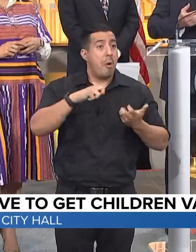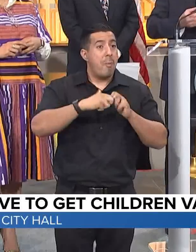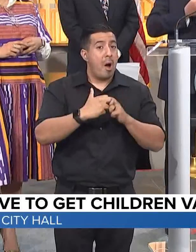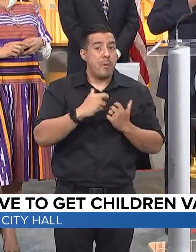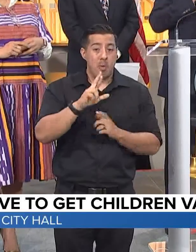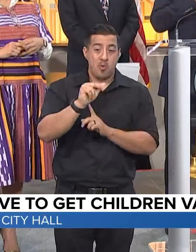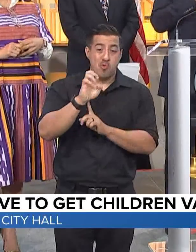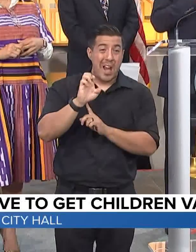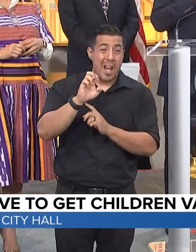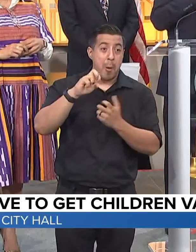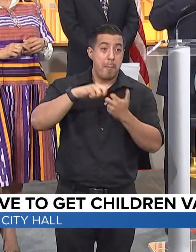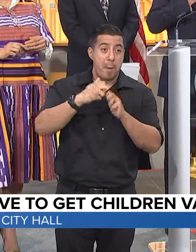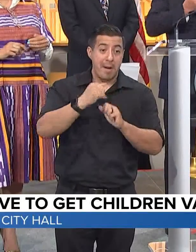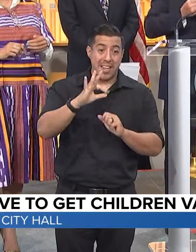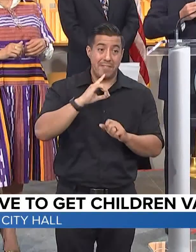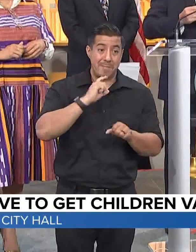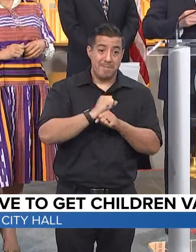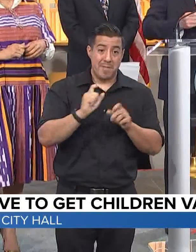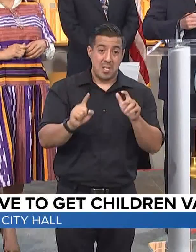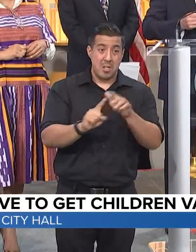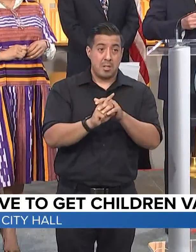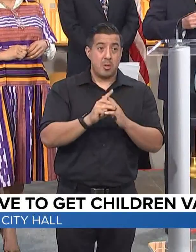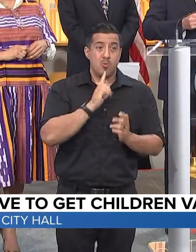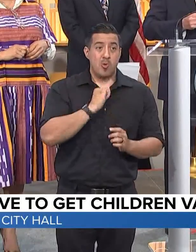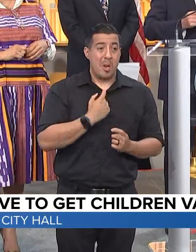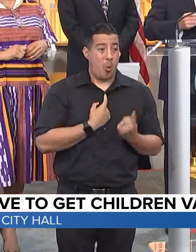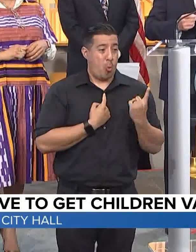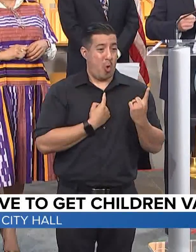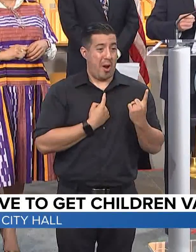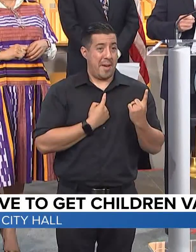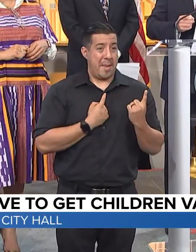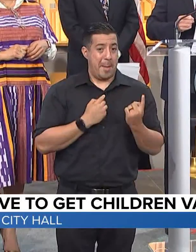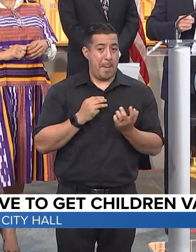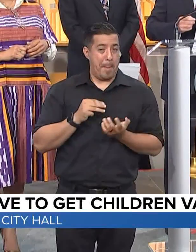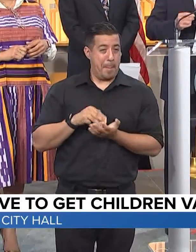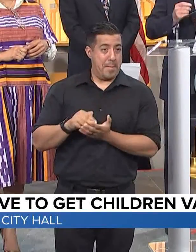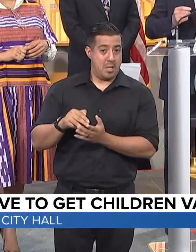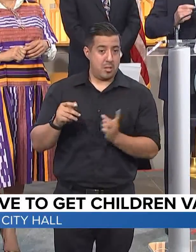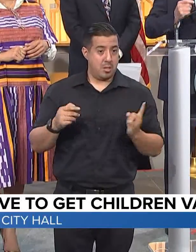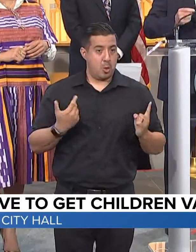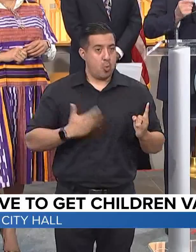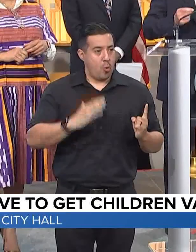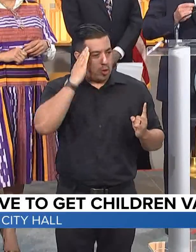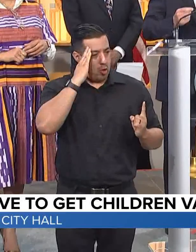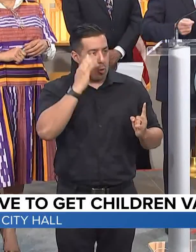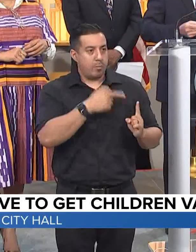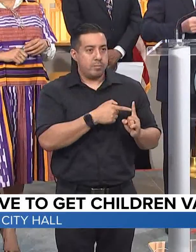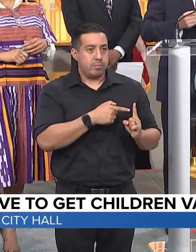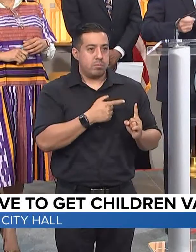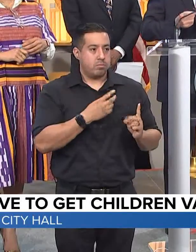point if a problem occurs. One in a million times we know about it. That's the level of scrutiny that has